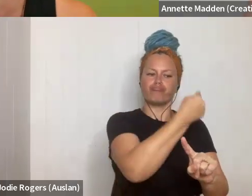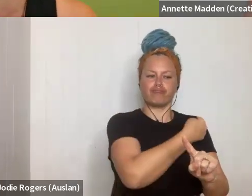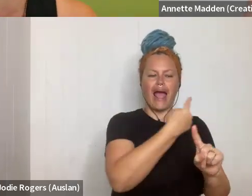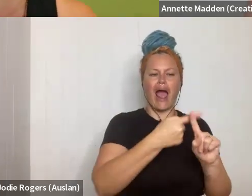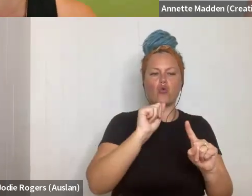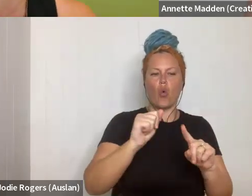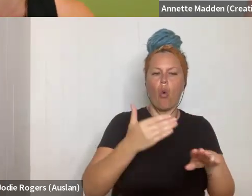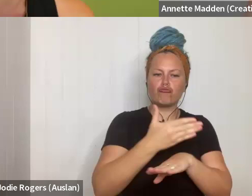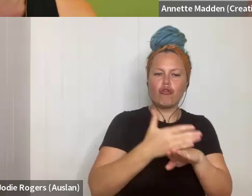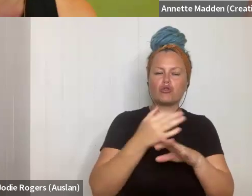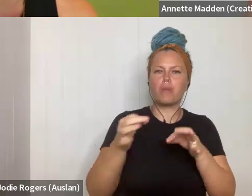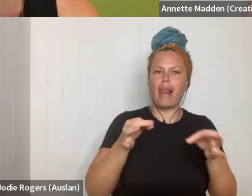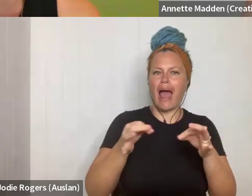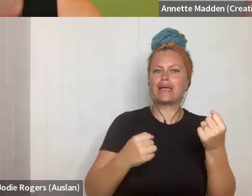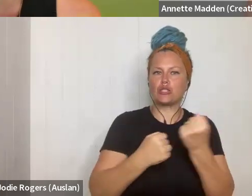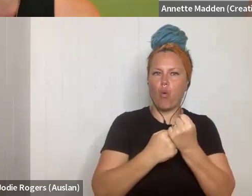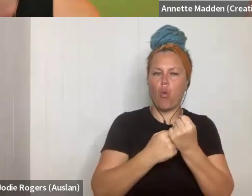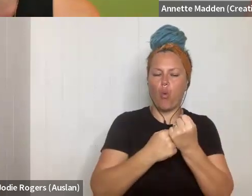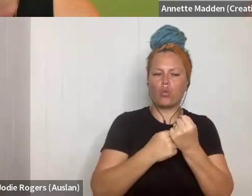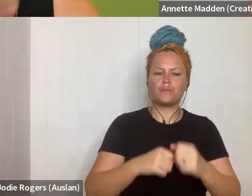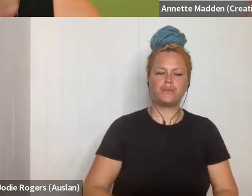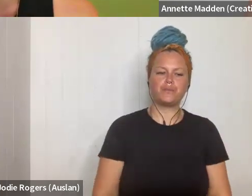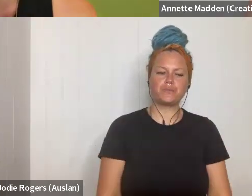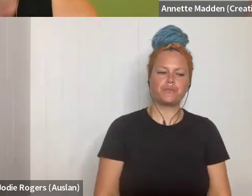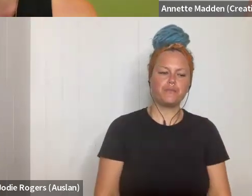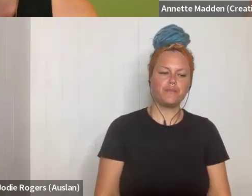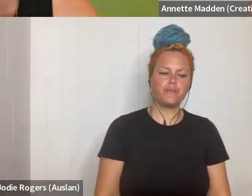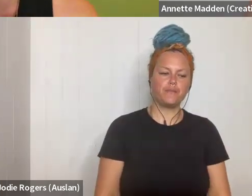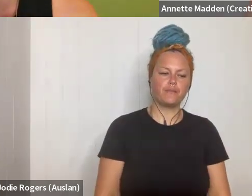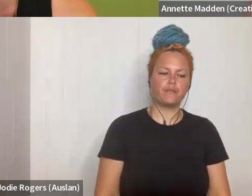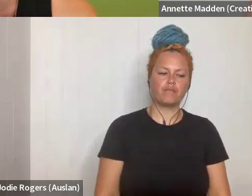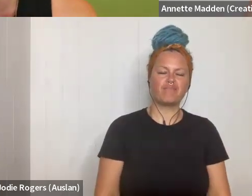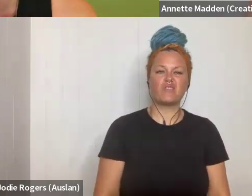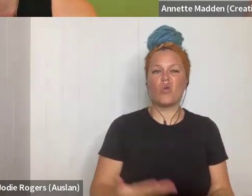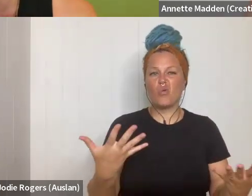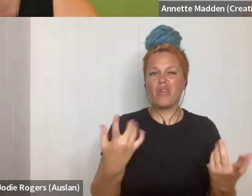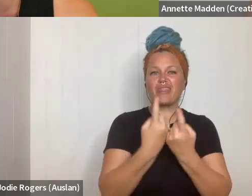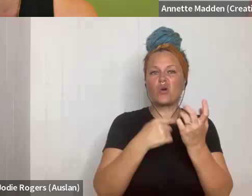They may consider your track record and your operational planning